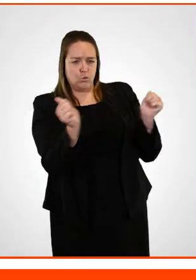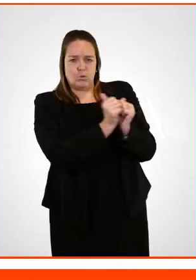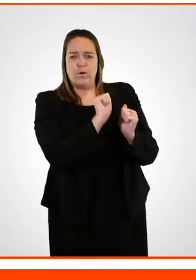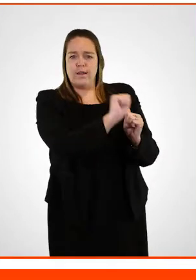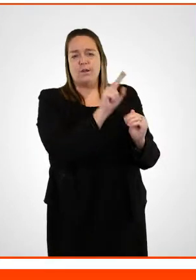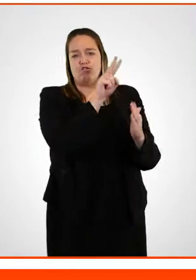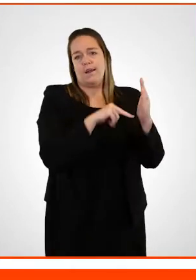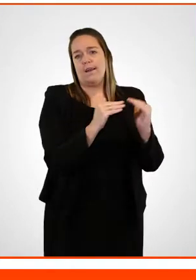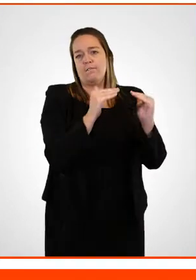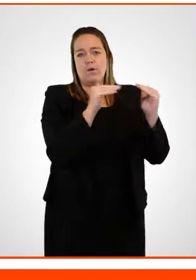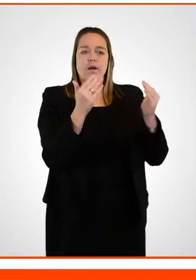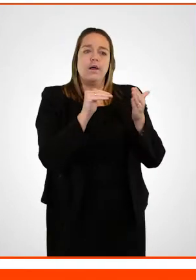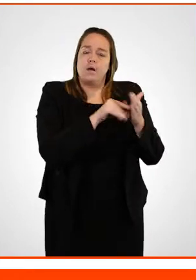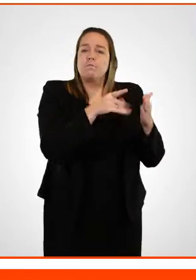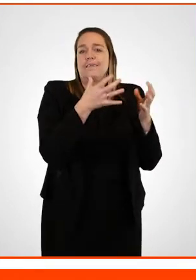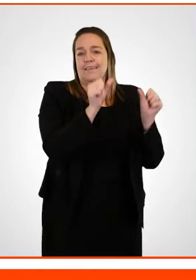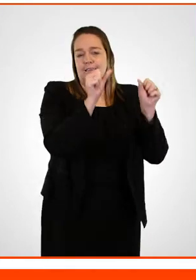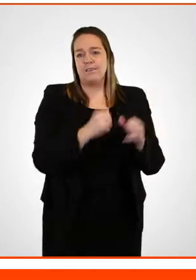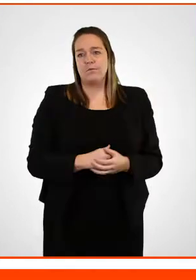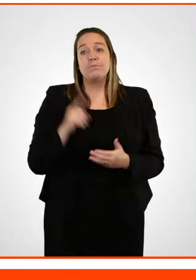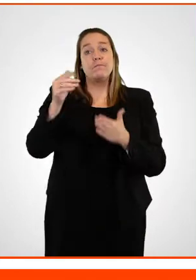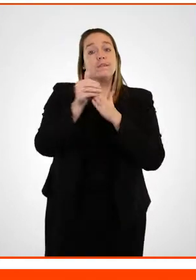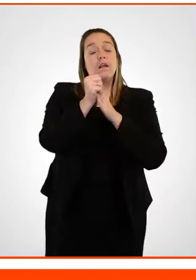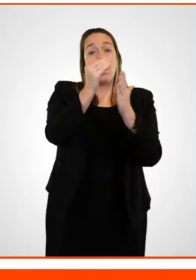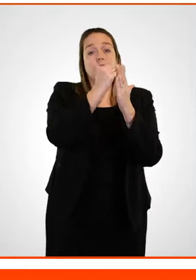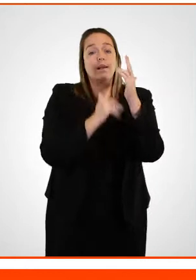Here are some guidelines for developing fluency skills.